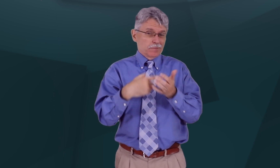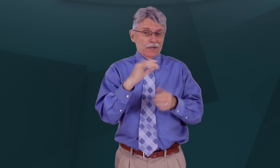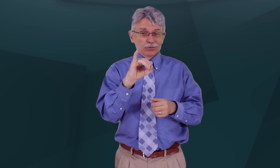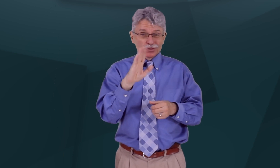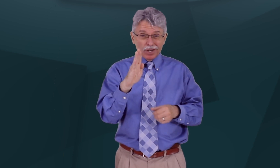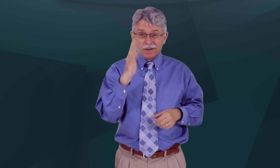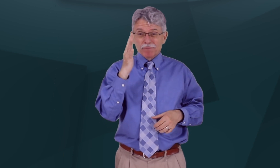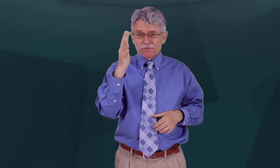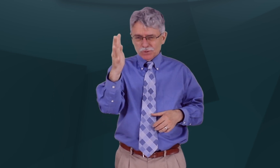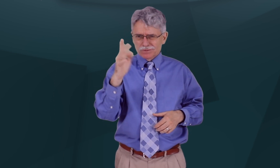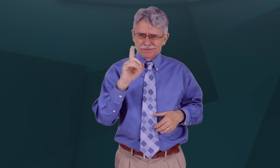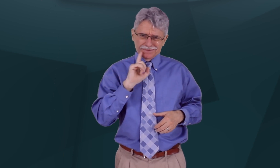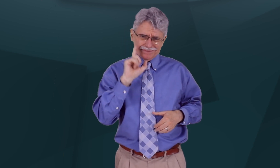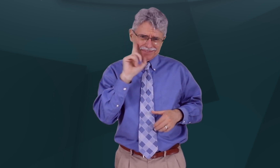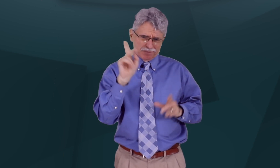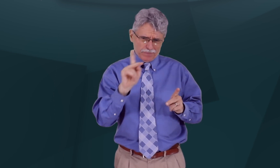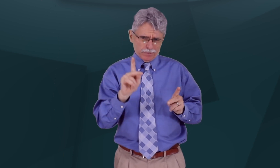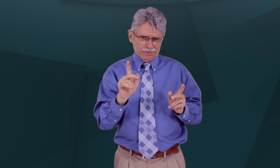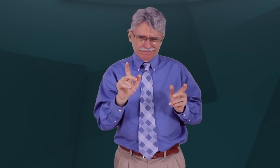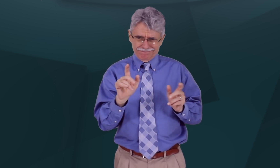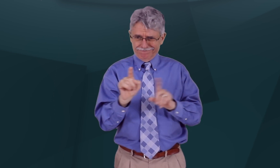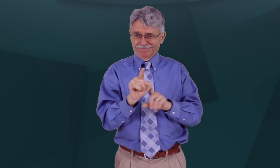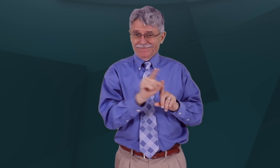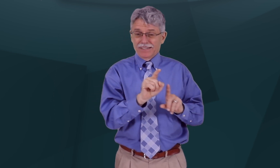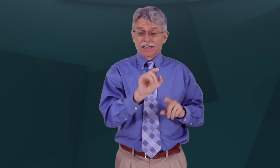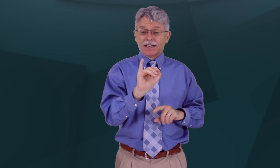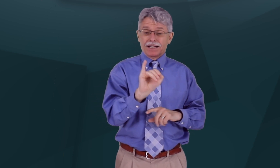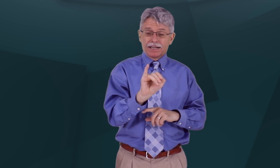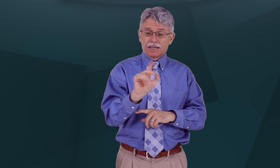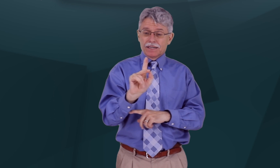You know? We talk about jobs and the future and what -- what deaf people can do.